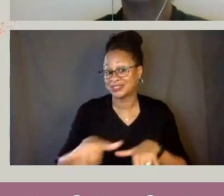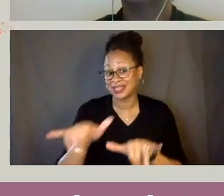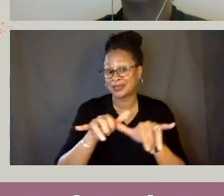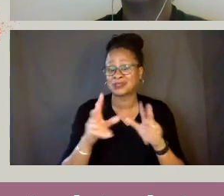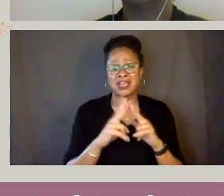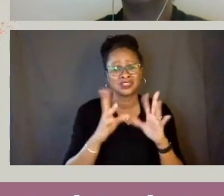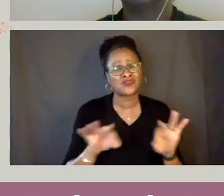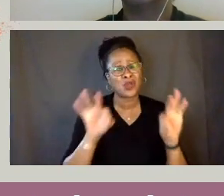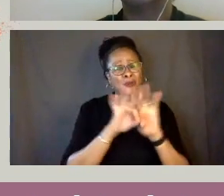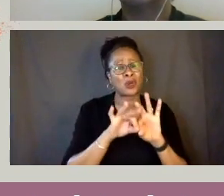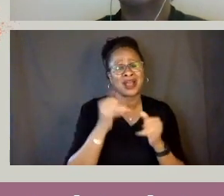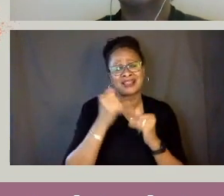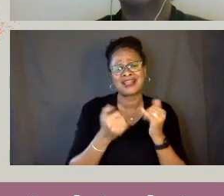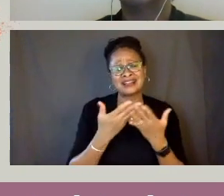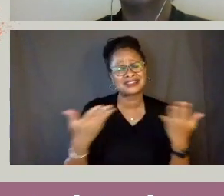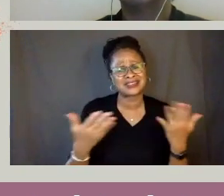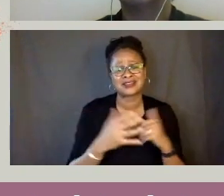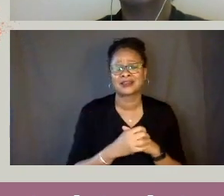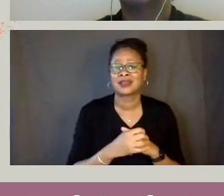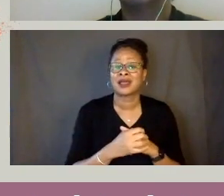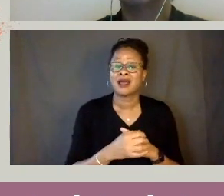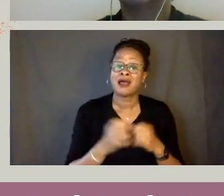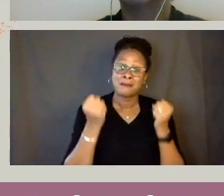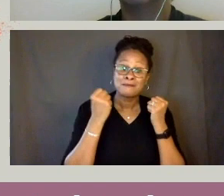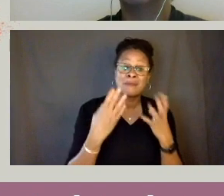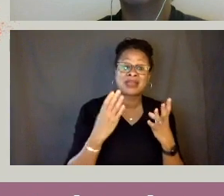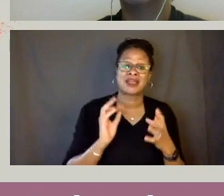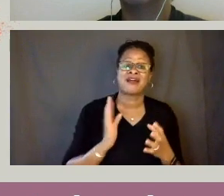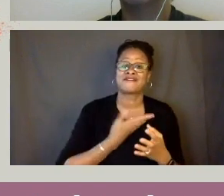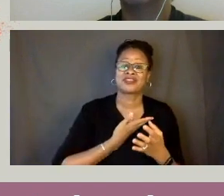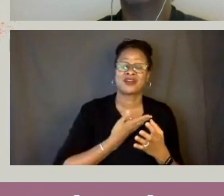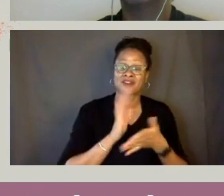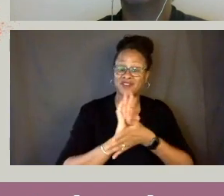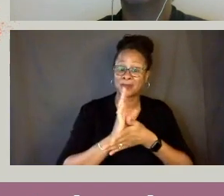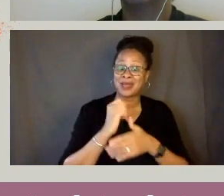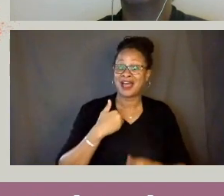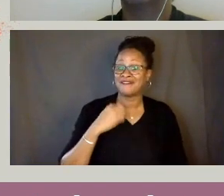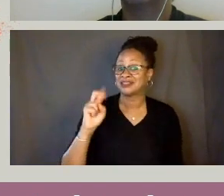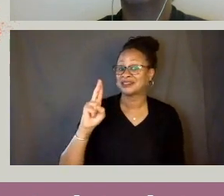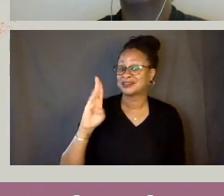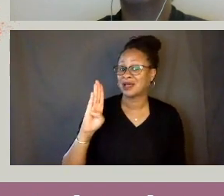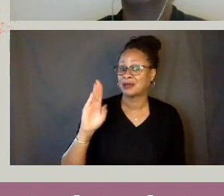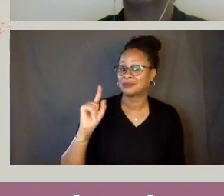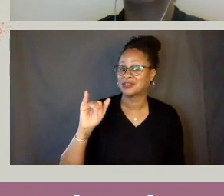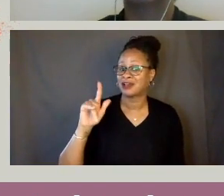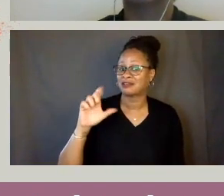And the last thing is a lot of the films that are subtitled, for example, I worked on "Pavarotti."